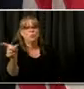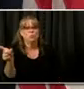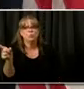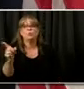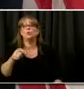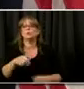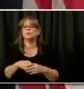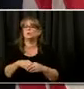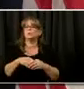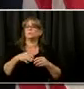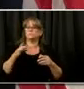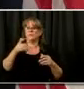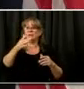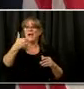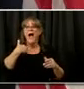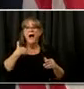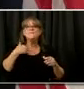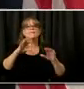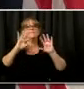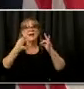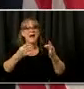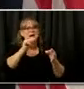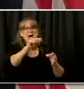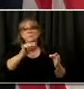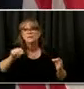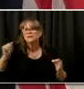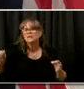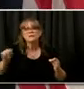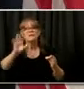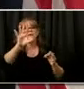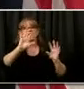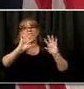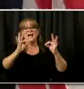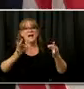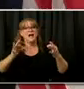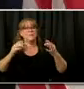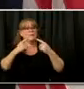but that is a very hard and deliberate thing to do so don't just you know think you're homeschooling